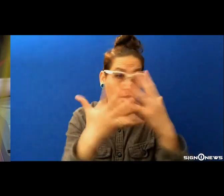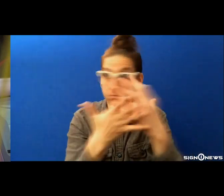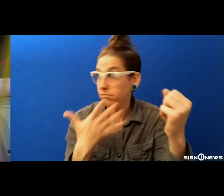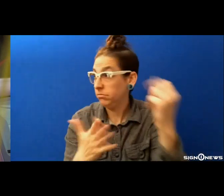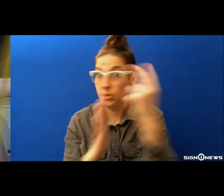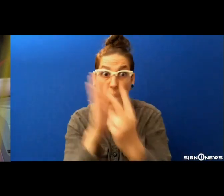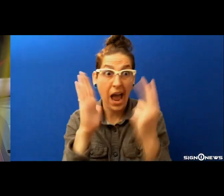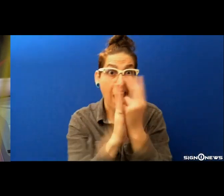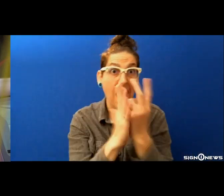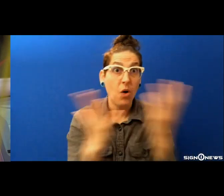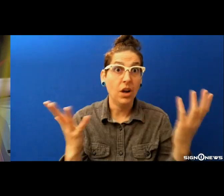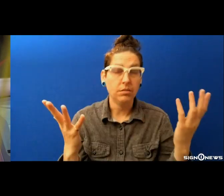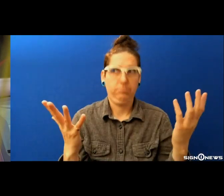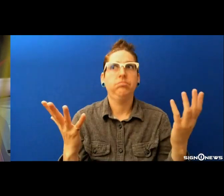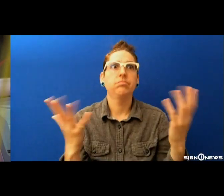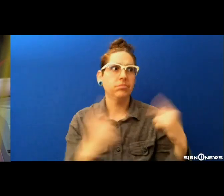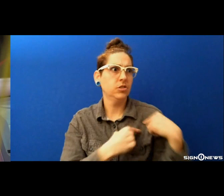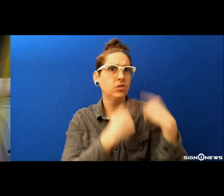in two hours.